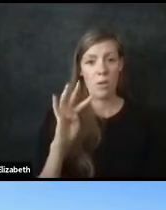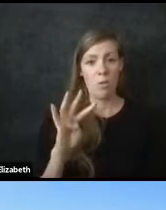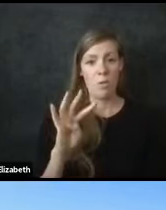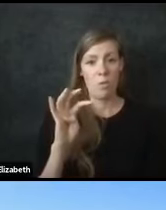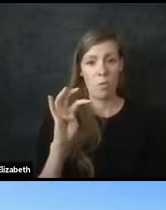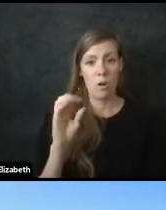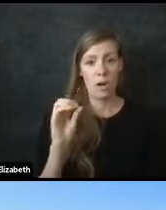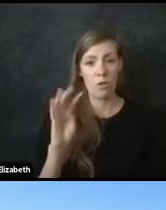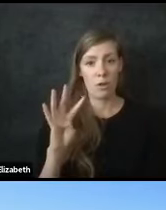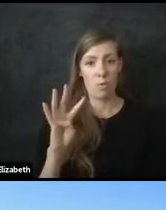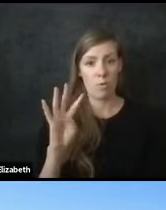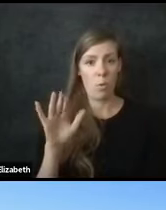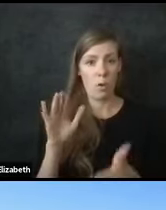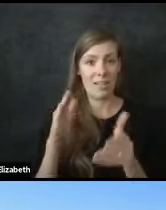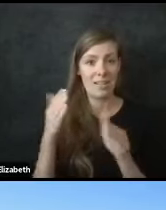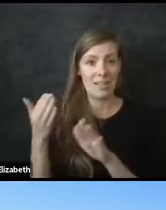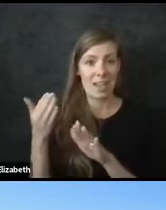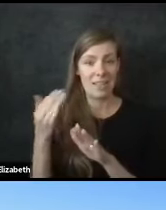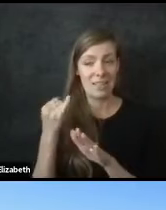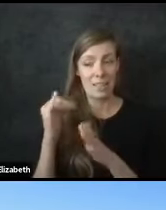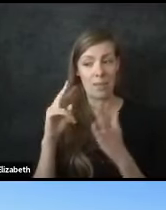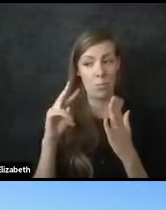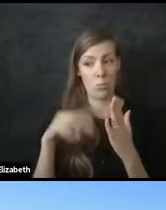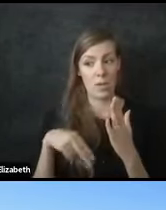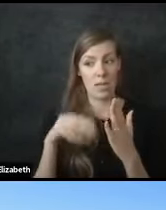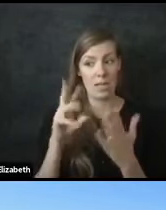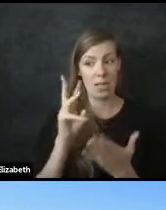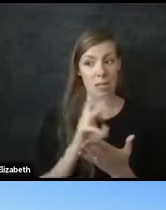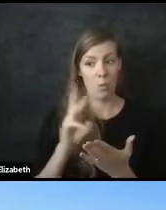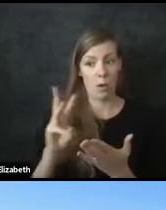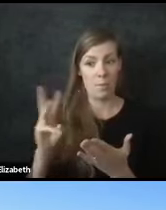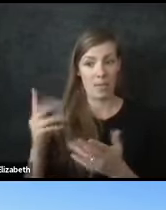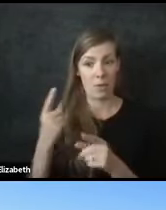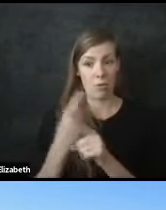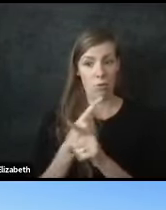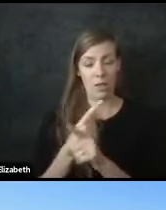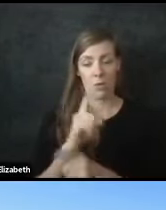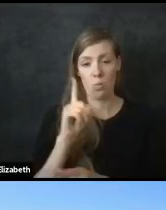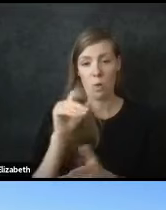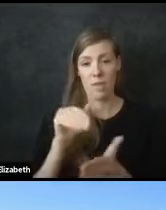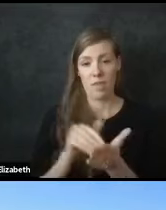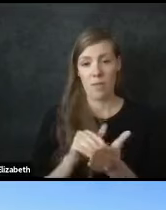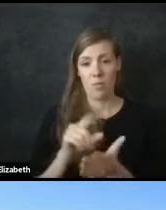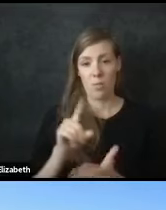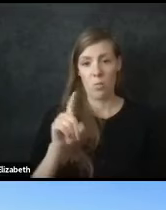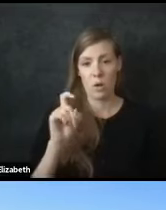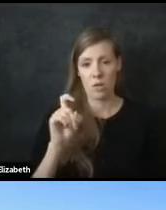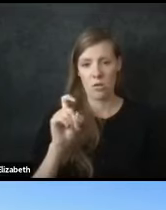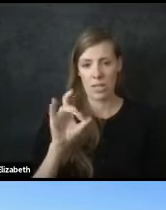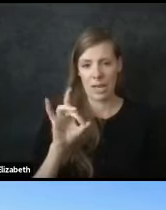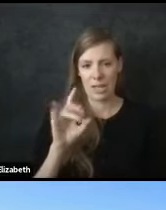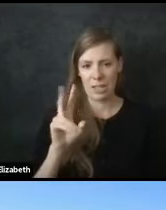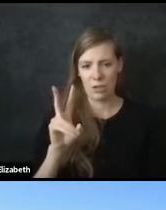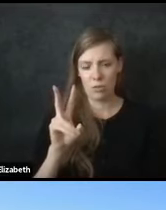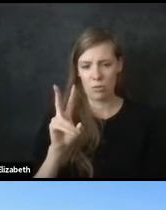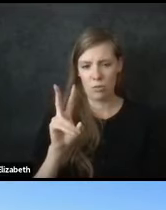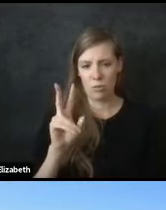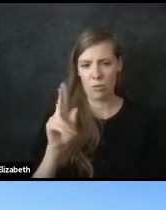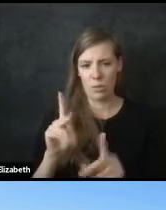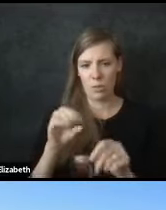And if I'm reading the county's website or dashboard correctly, 1982 hospitalizations. Is that right?